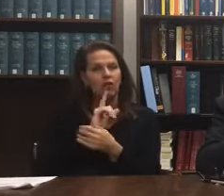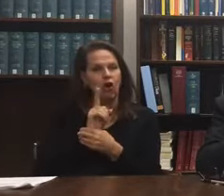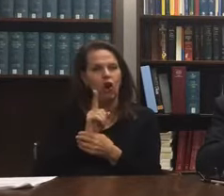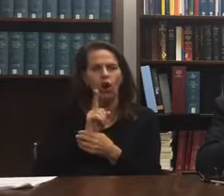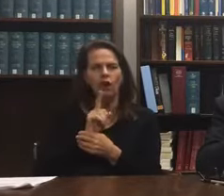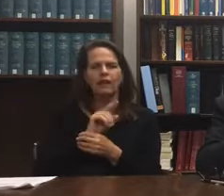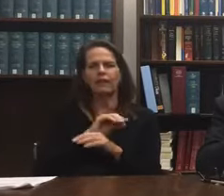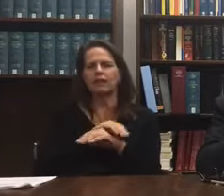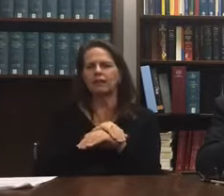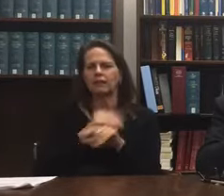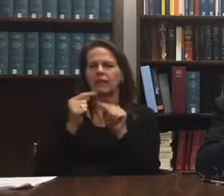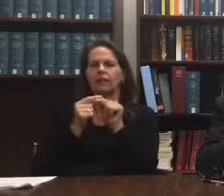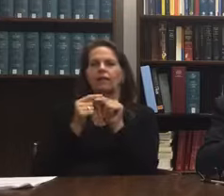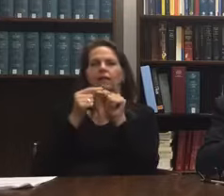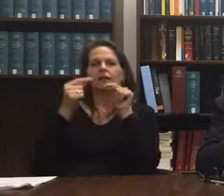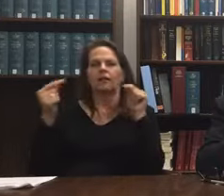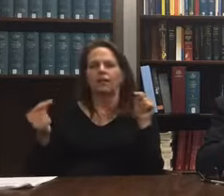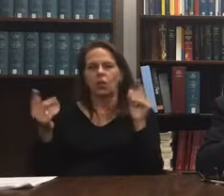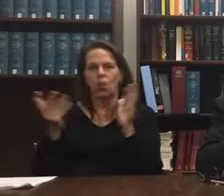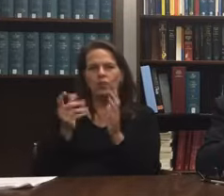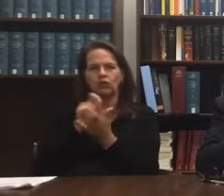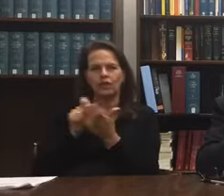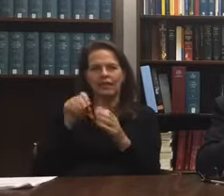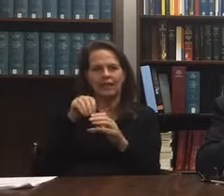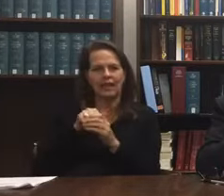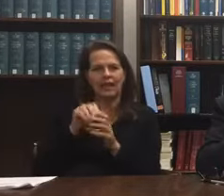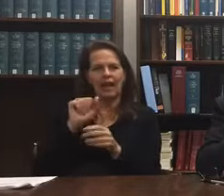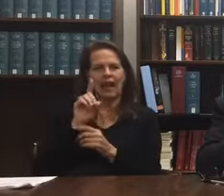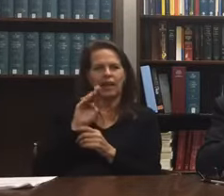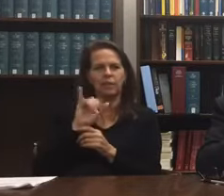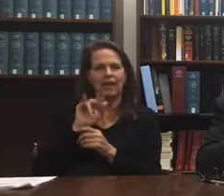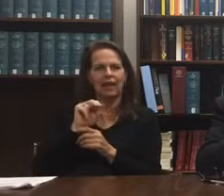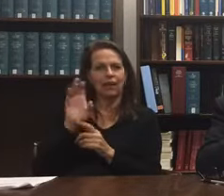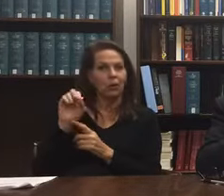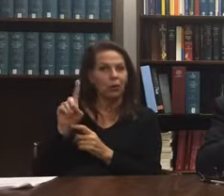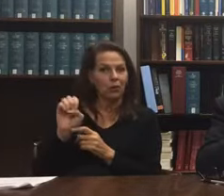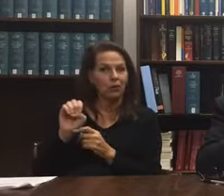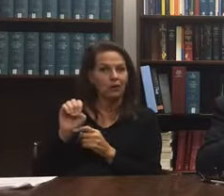opposition to what is written into the Administrative Code and how would you